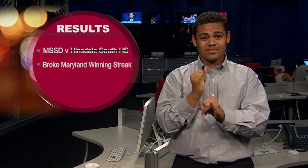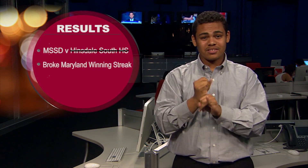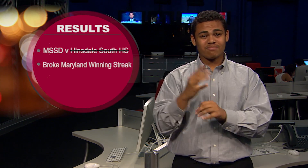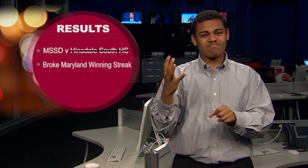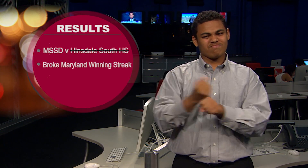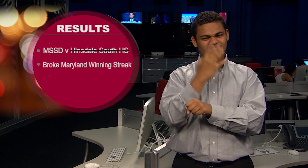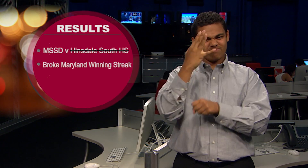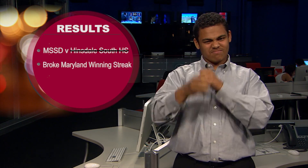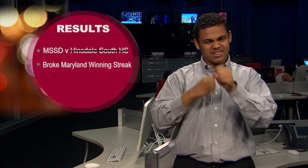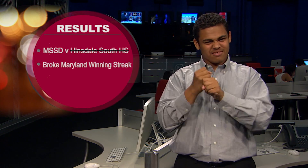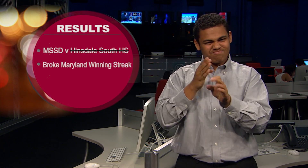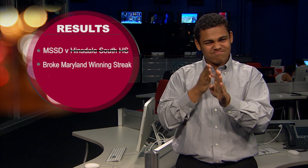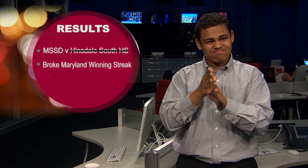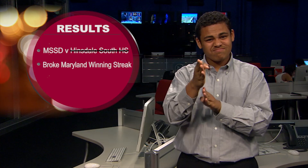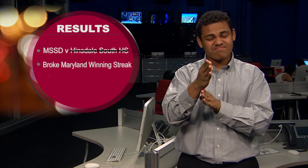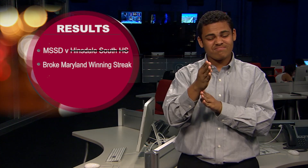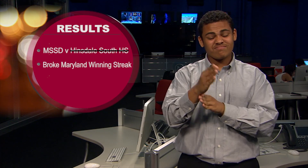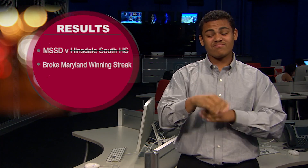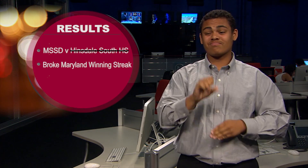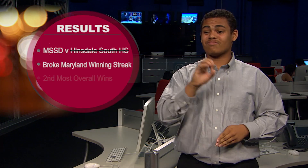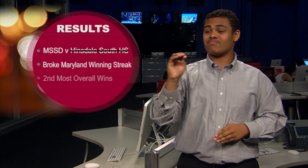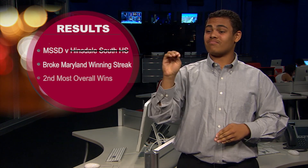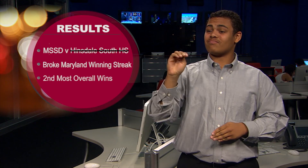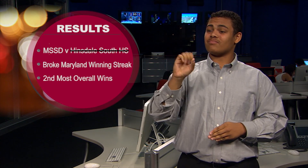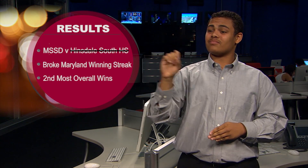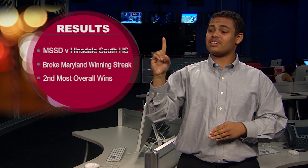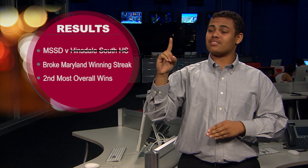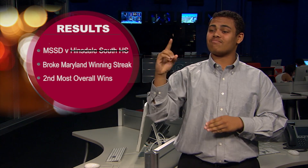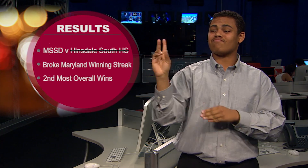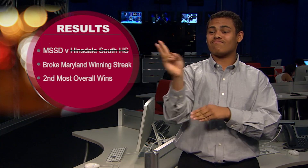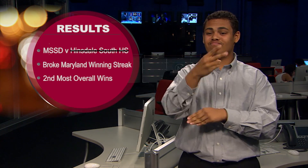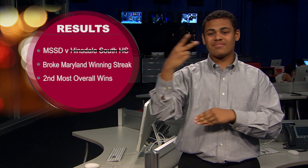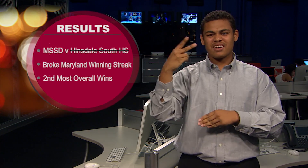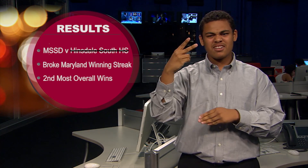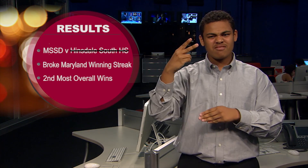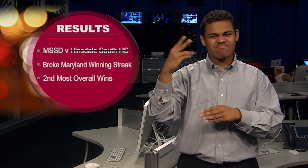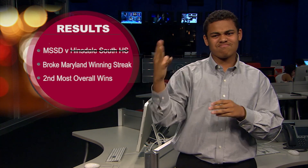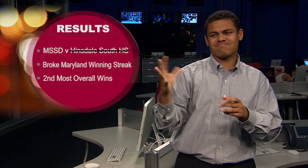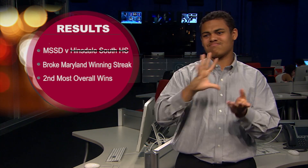MARYLAND SCHOOL FOR THE DEAF'S FOUR YEAR WINNING STREAK. M-S-S-D HAS THE SECOND MOST OVERALL